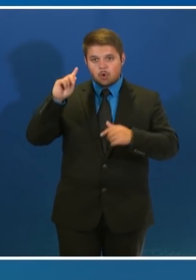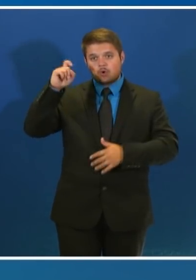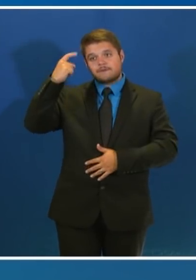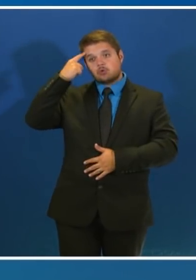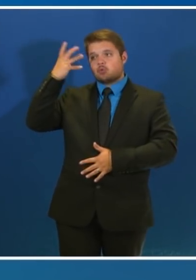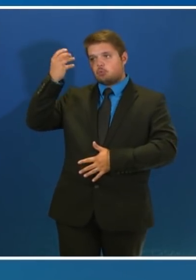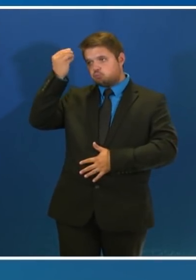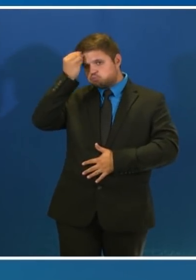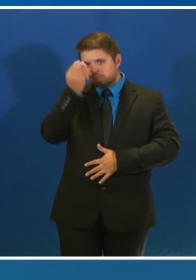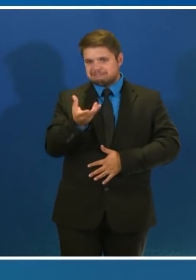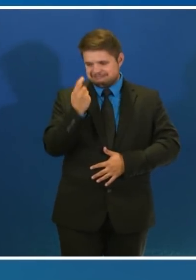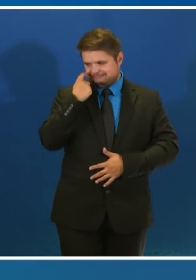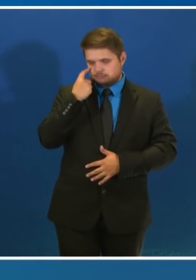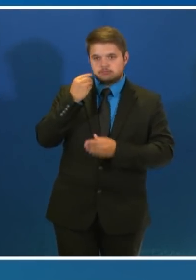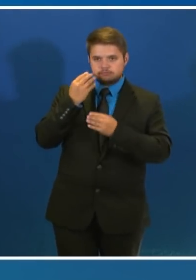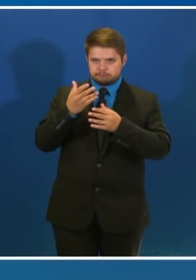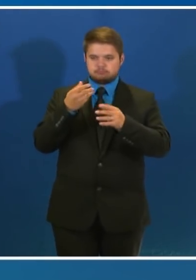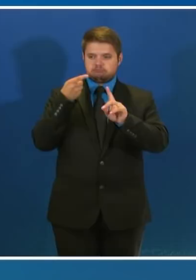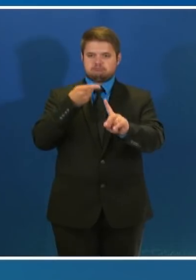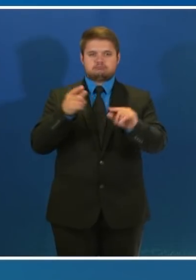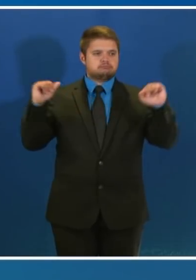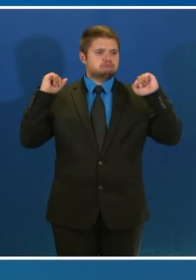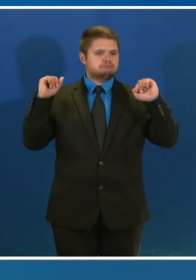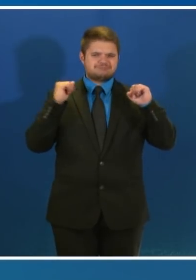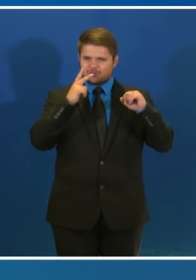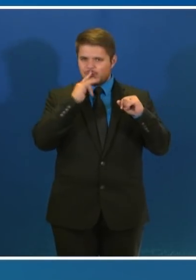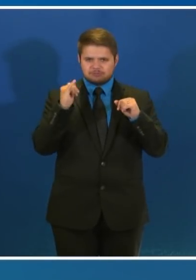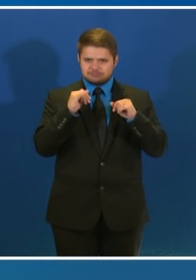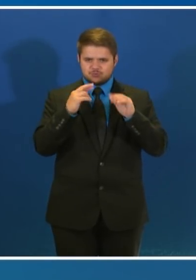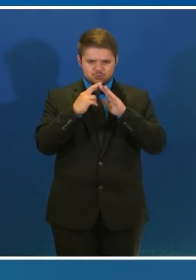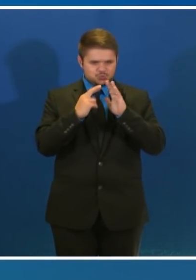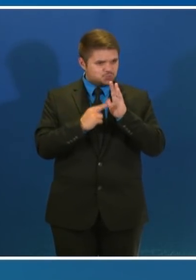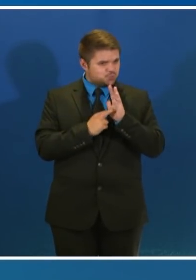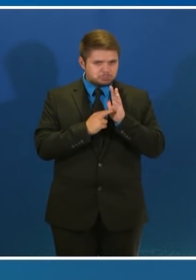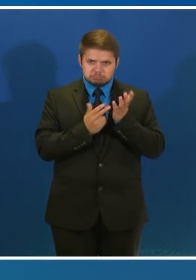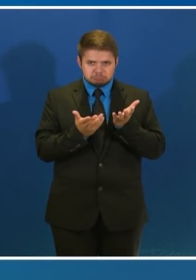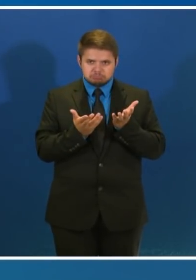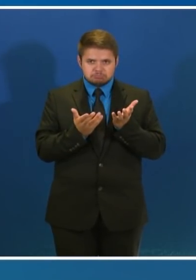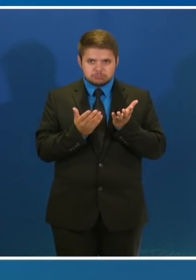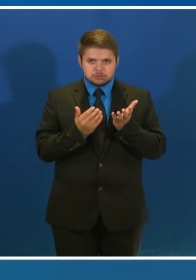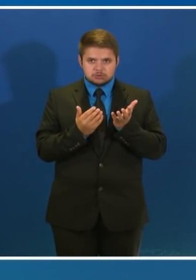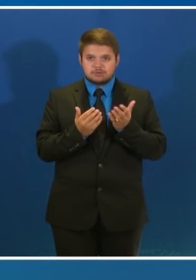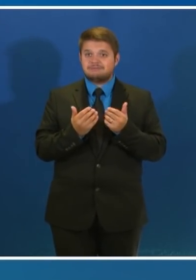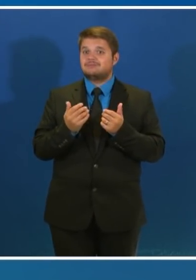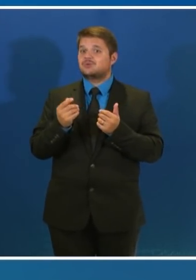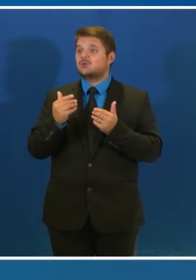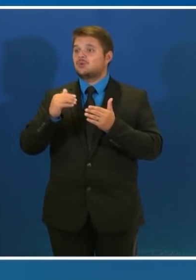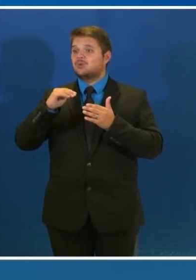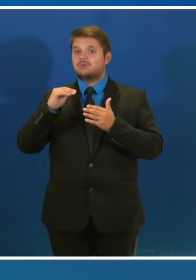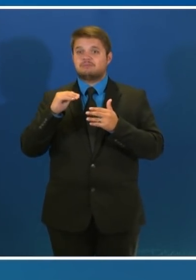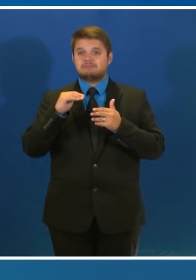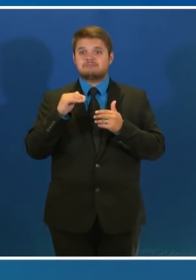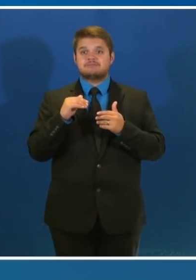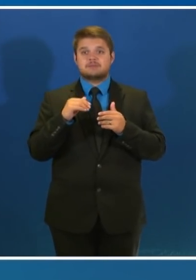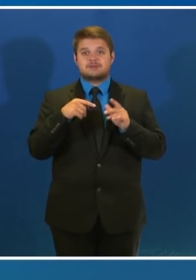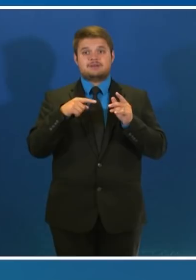on gyms and recreational facilities. The new 30-day Fit Pass is